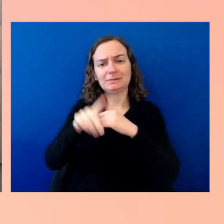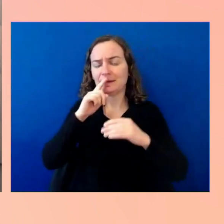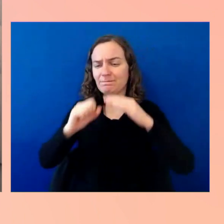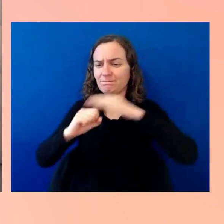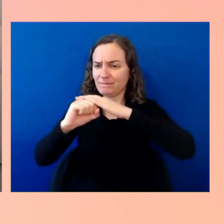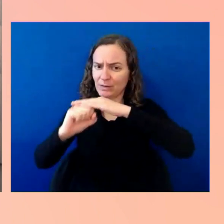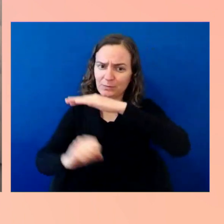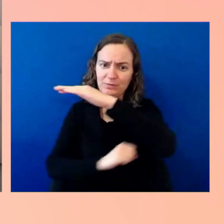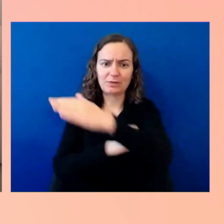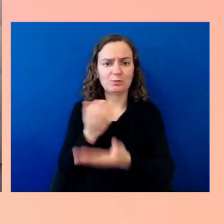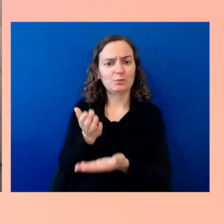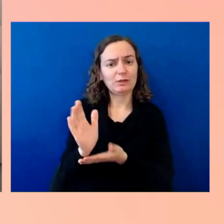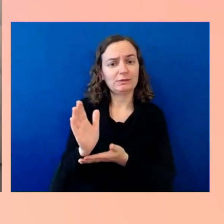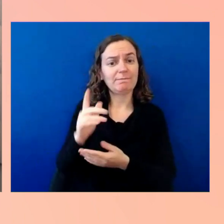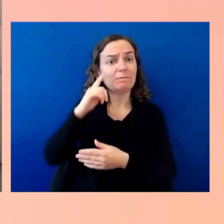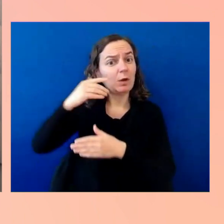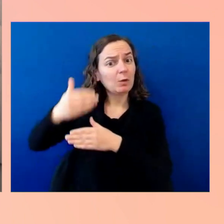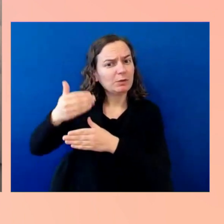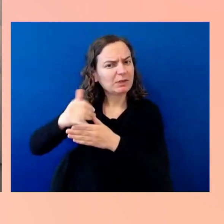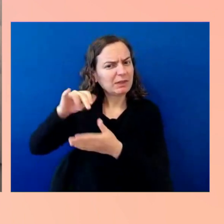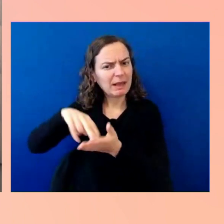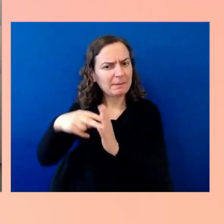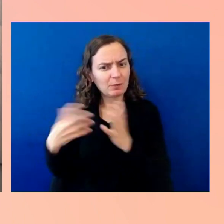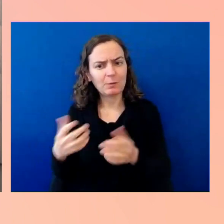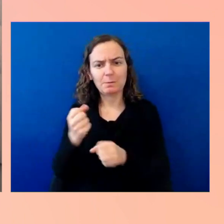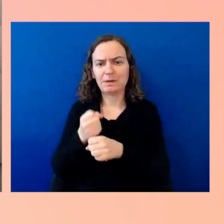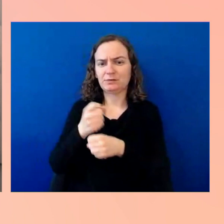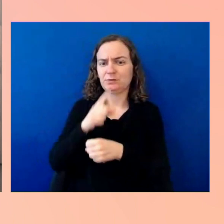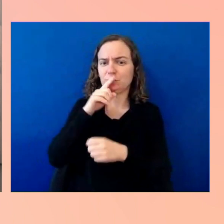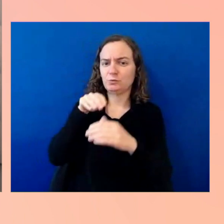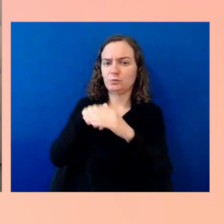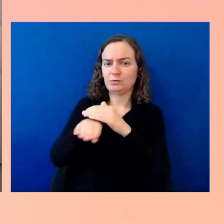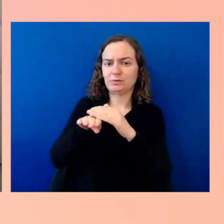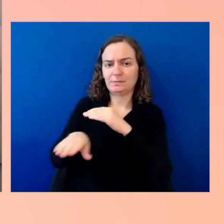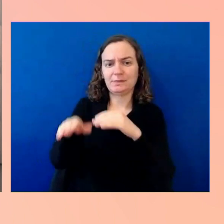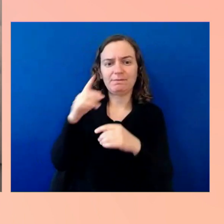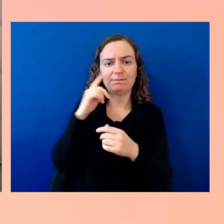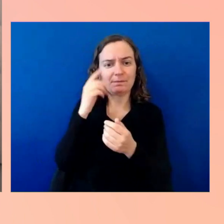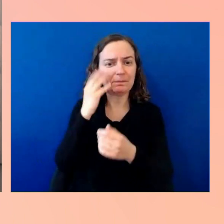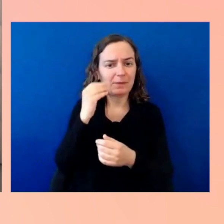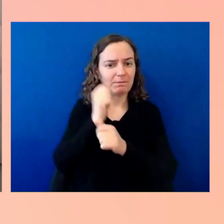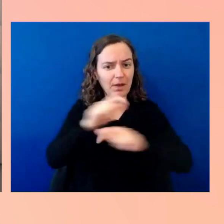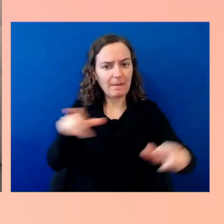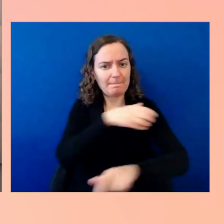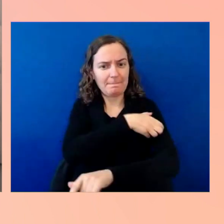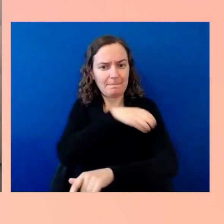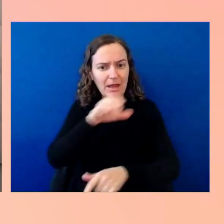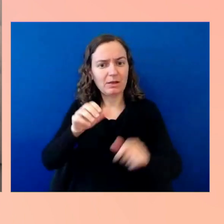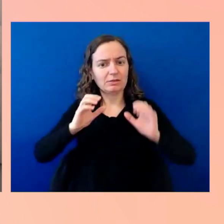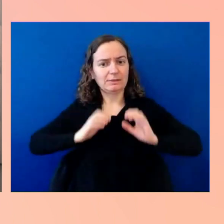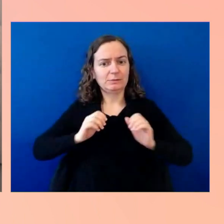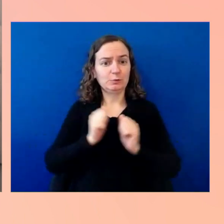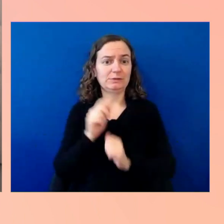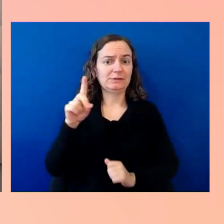create accessible experiences that empower our customers with disabilities to thrive in the Windows ecosystem.